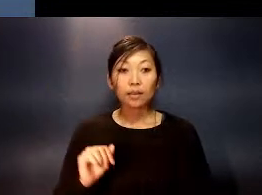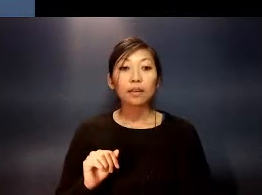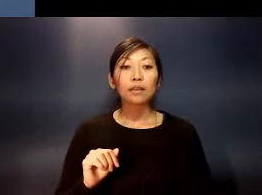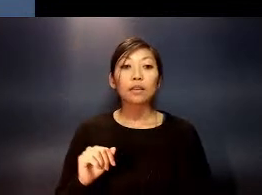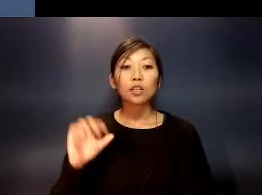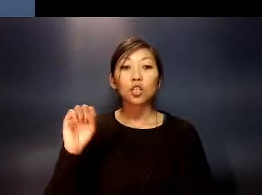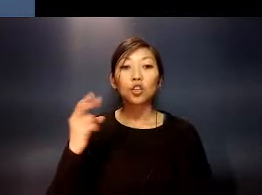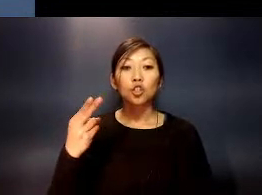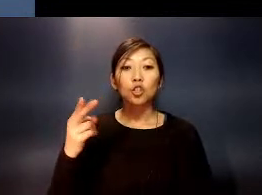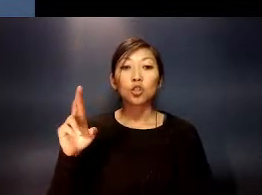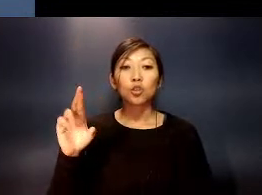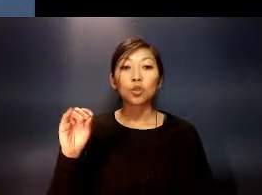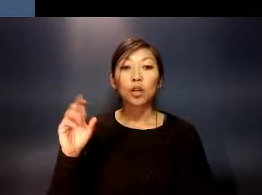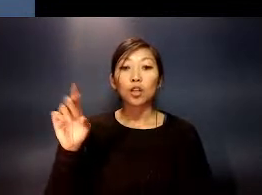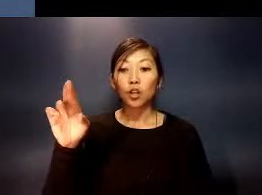≫ COUNCIL VICE PRESIDENT JENKINS: AYE.